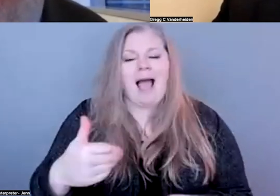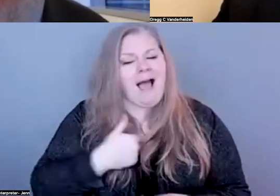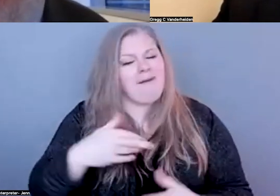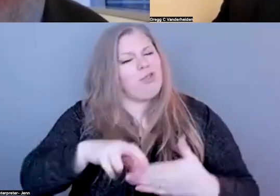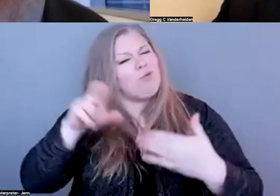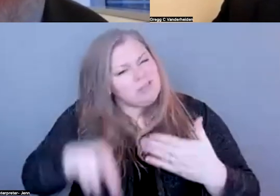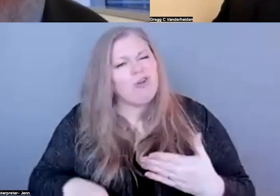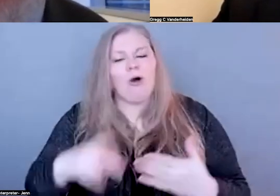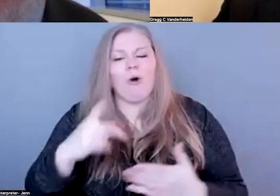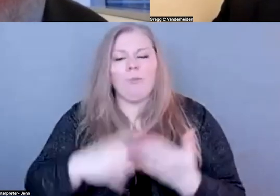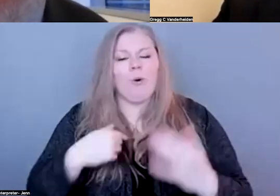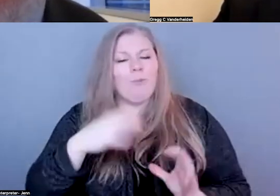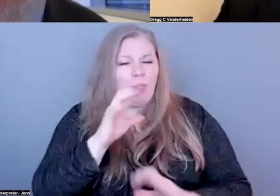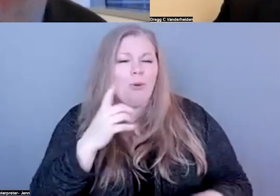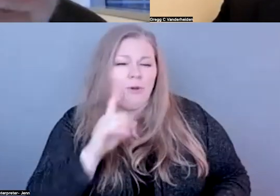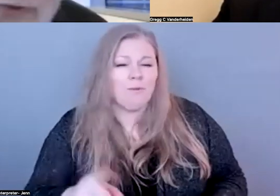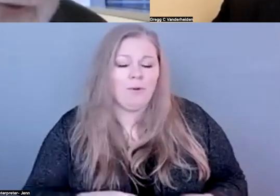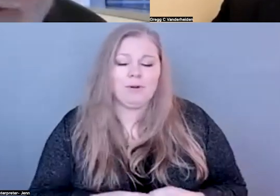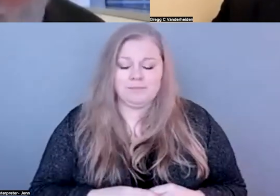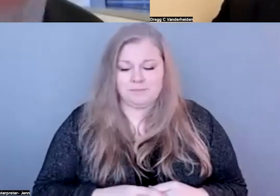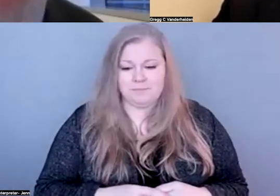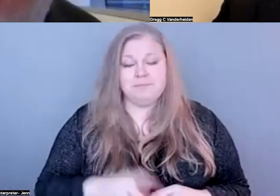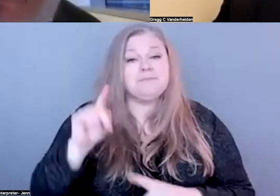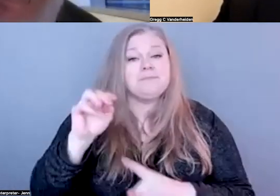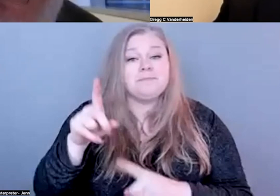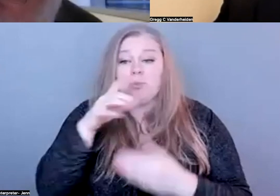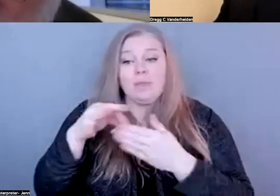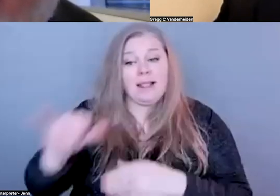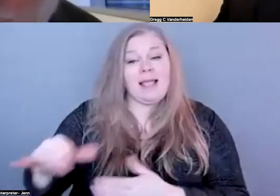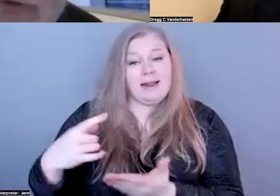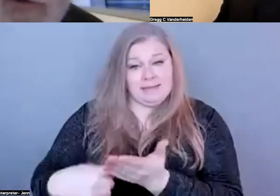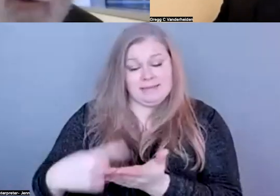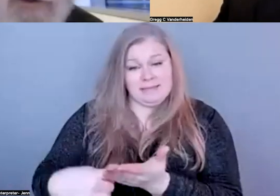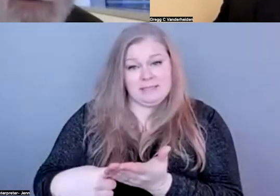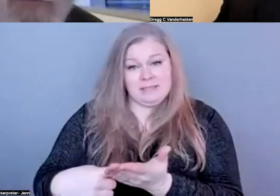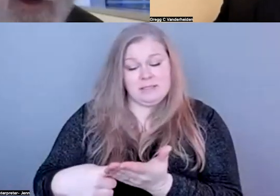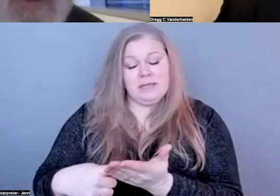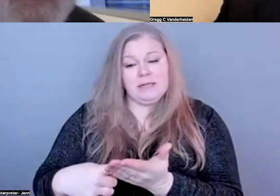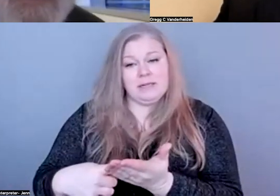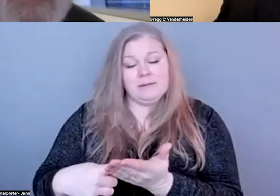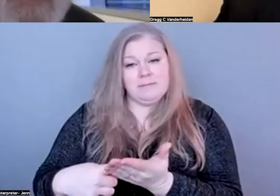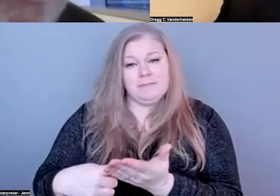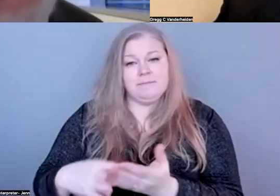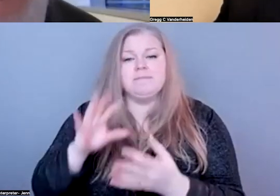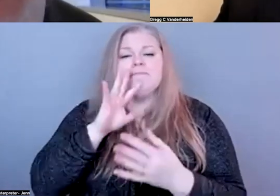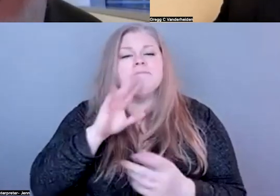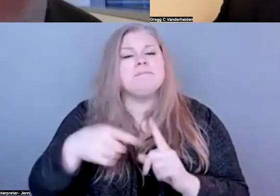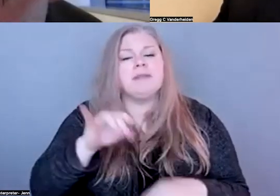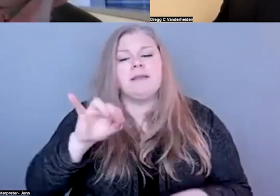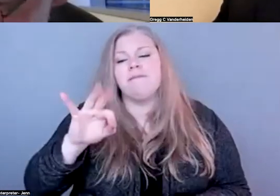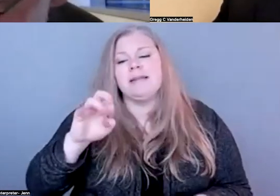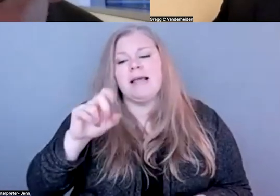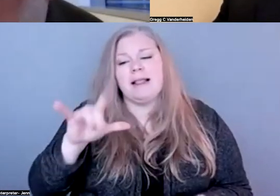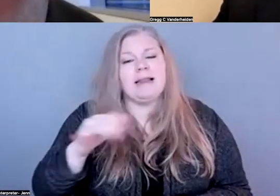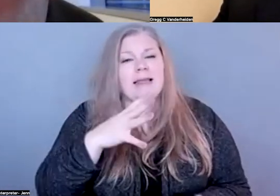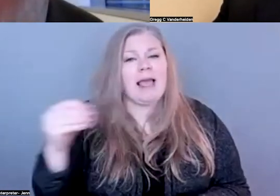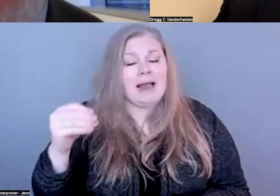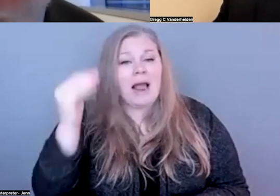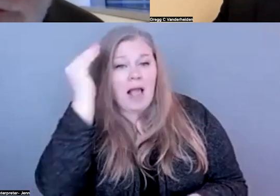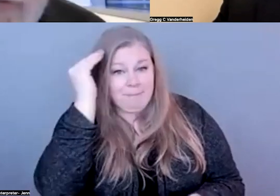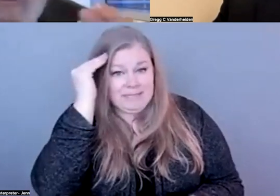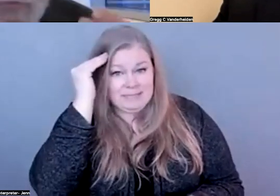Ted Salker, who led that discussion drew our attention to fidelity and competence, in terms